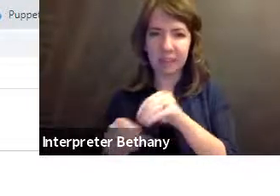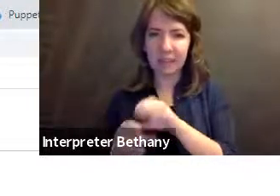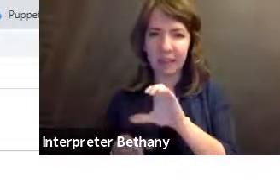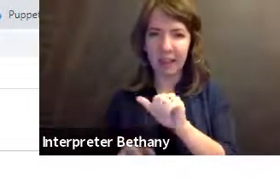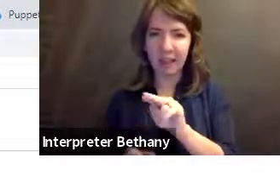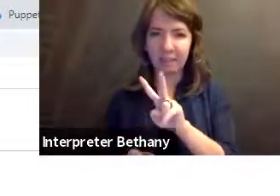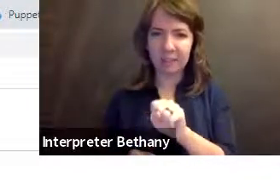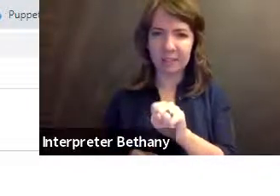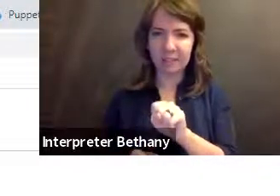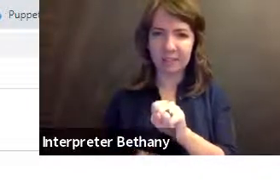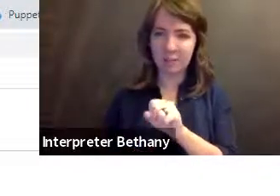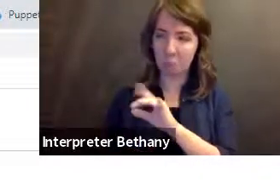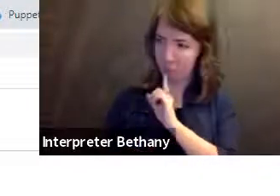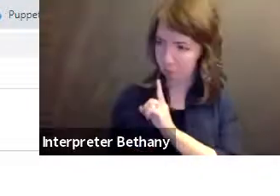Linda Kobashigawa: Oh okay let me